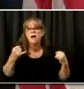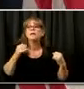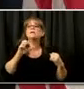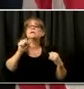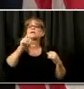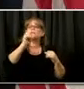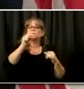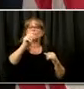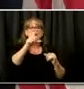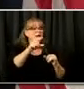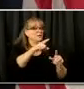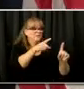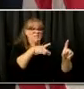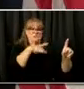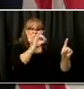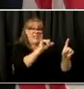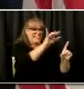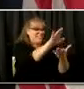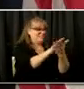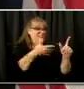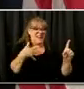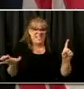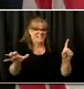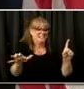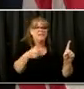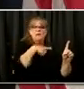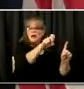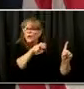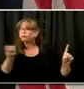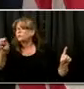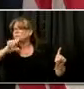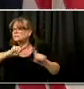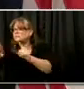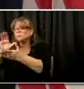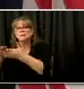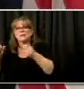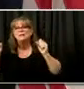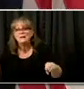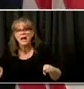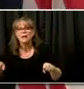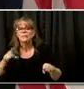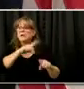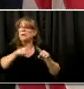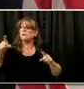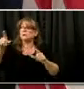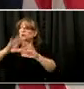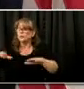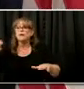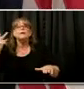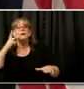return to school someday right post-pandemic and you don't want them to be a year or more behind